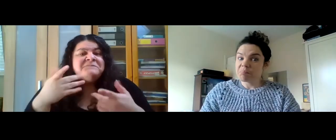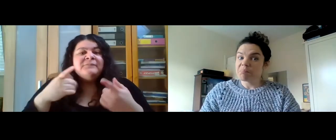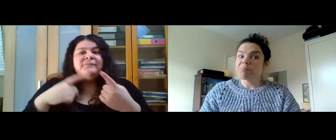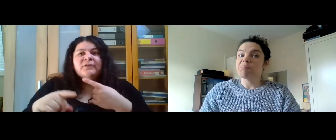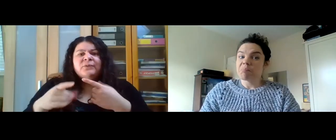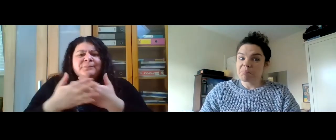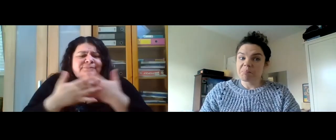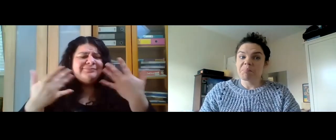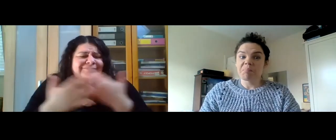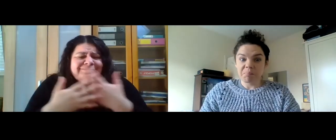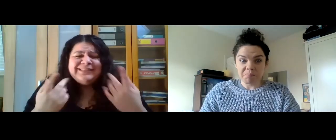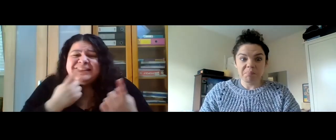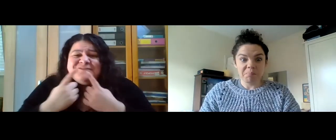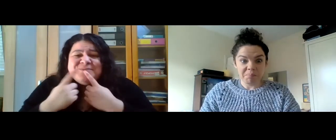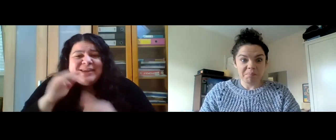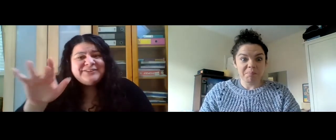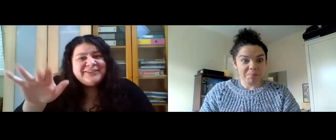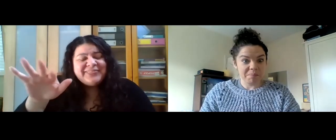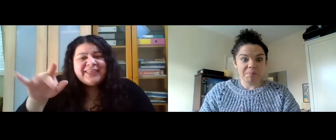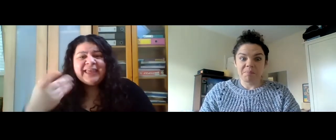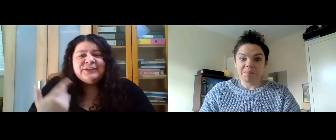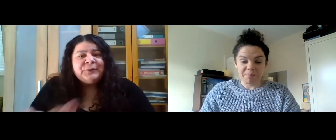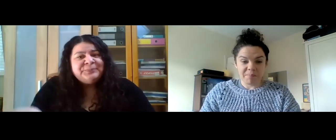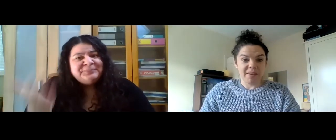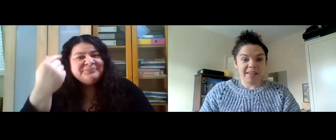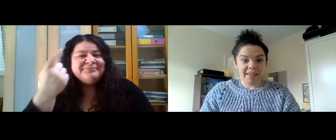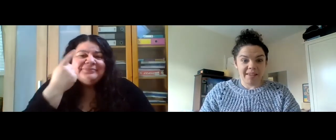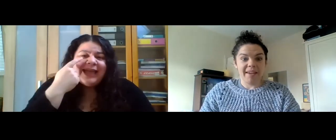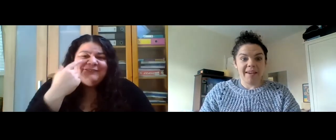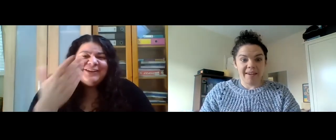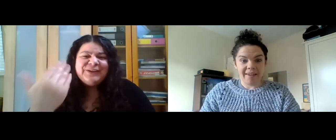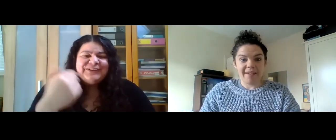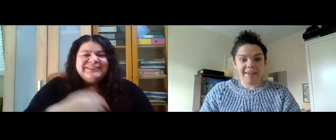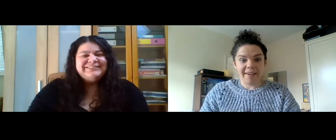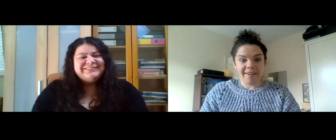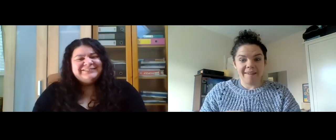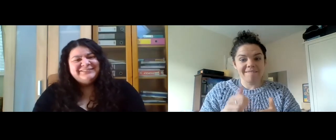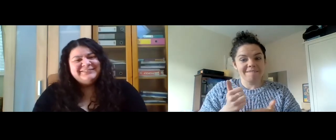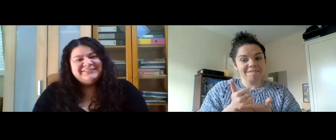There is so much information online, so go and have a look!